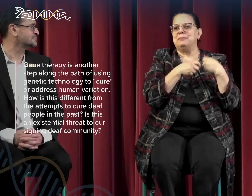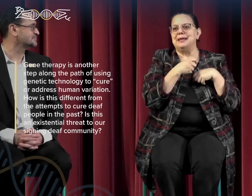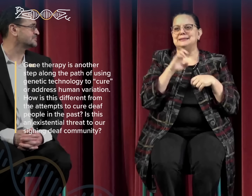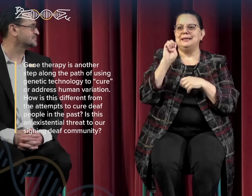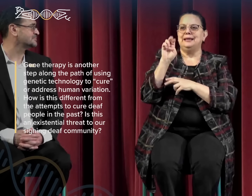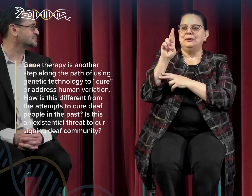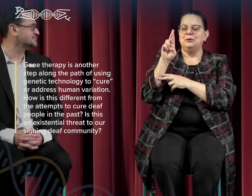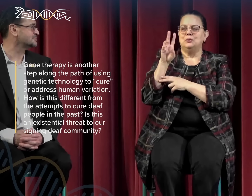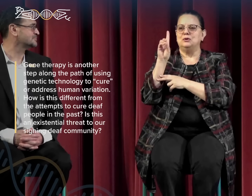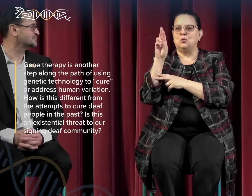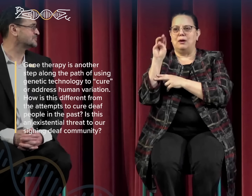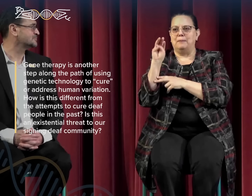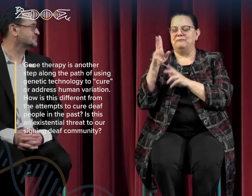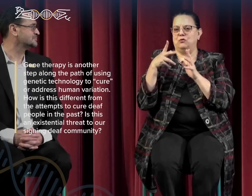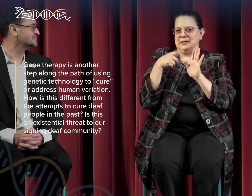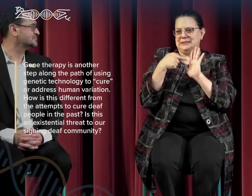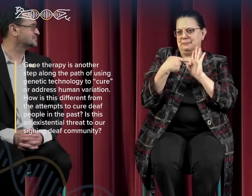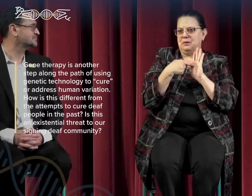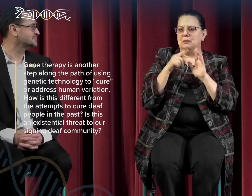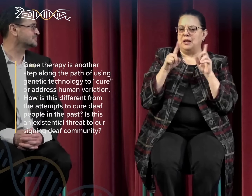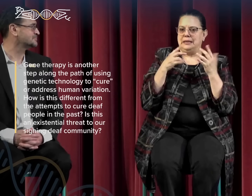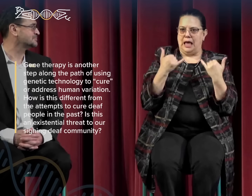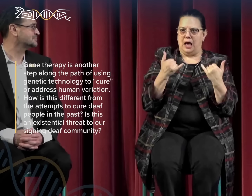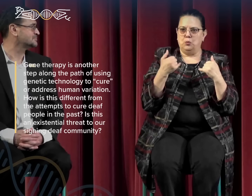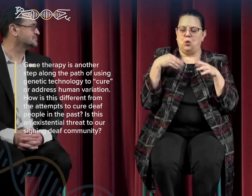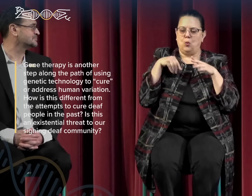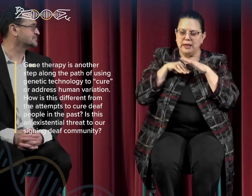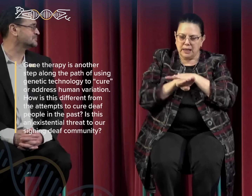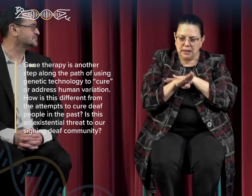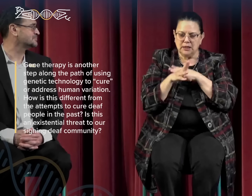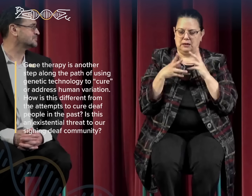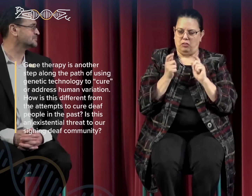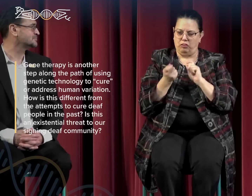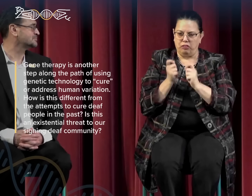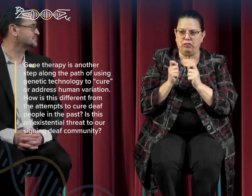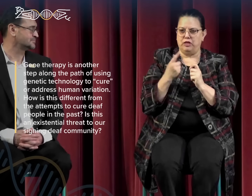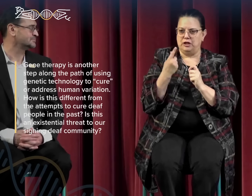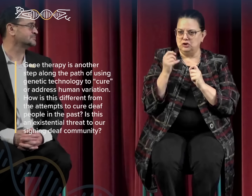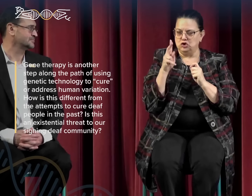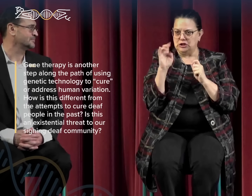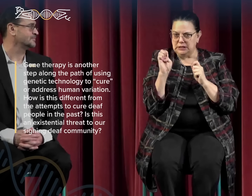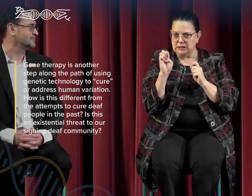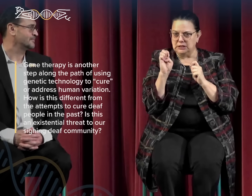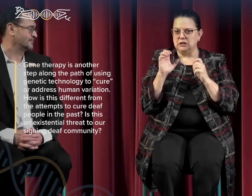for example opportunity to replace eardrum, for example this is doing